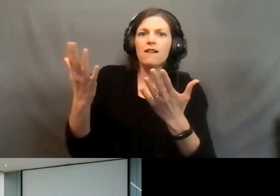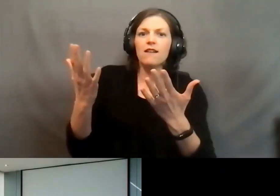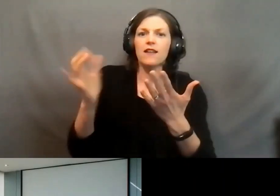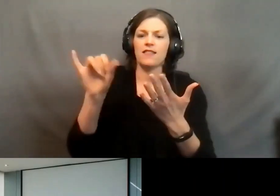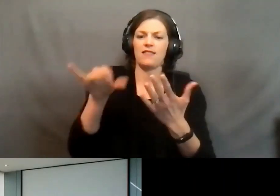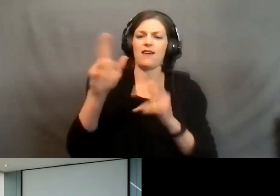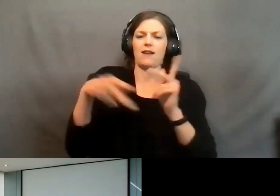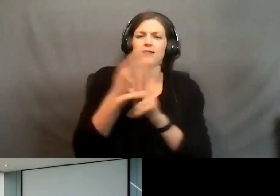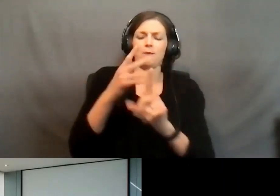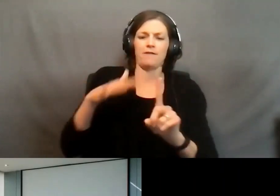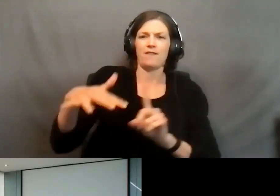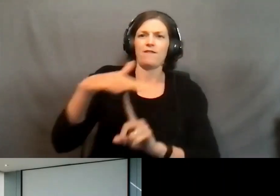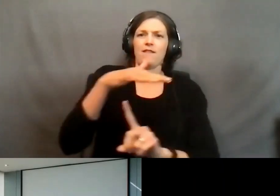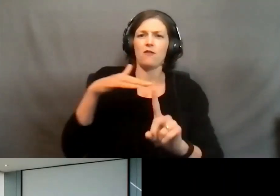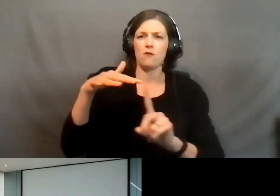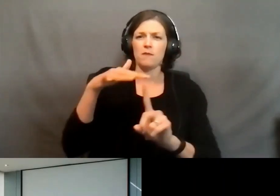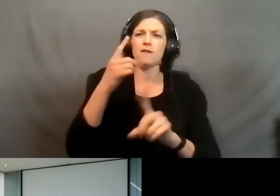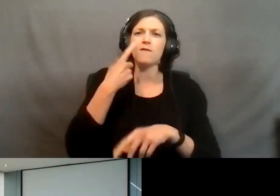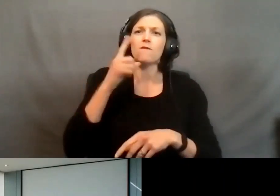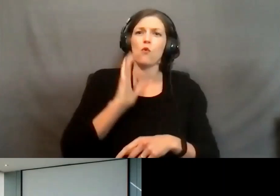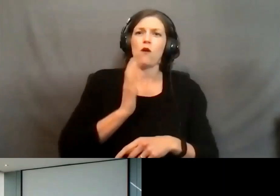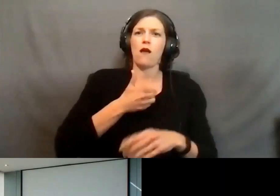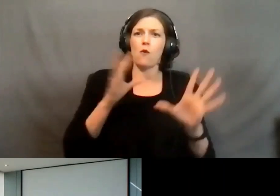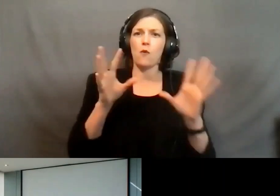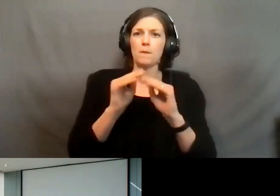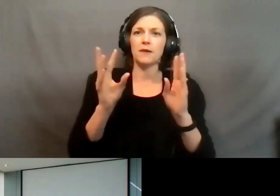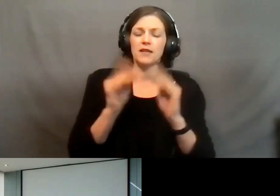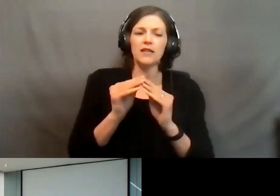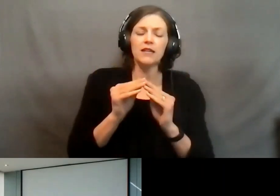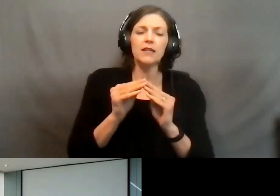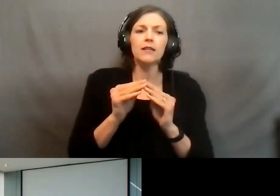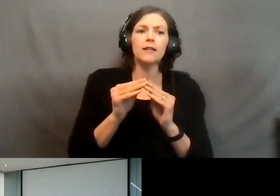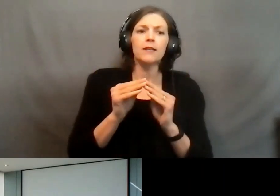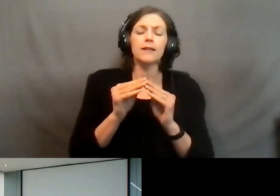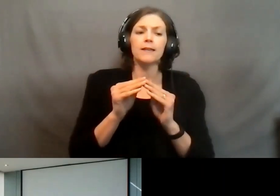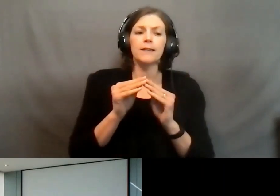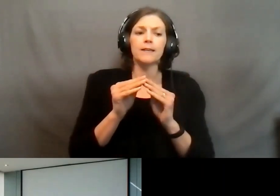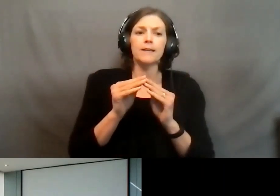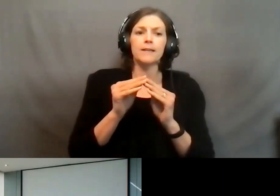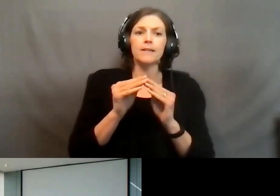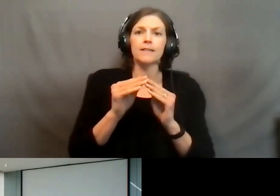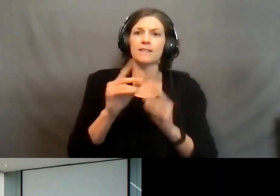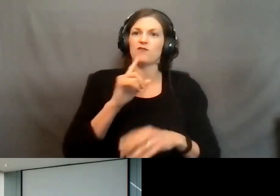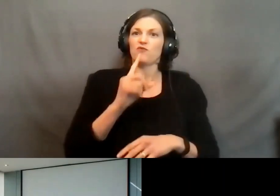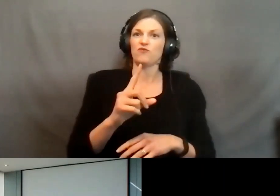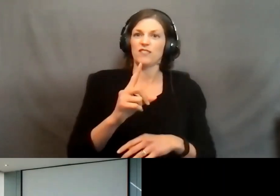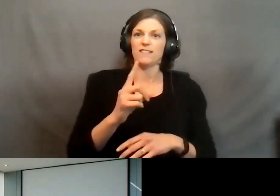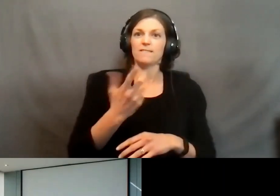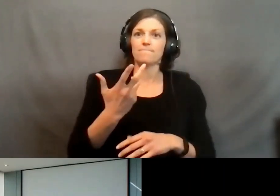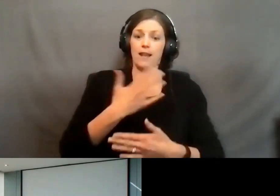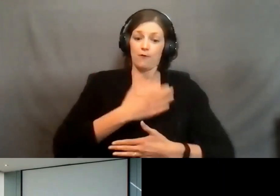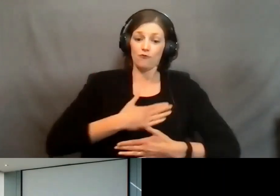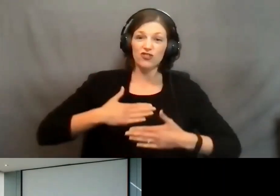12:15:01 in our meeting as an environment 12:15:07 that is appreciative of the need for